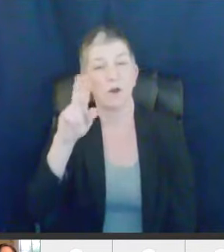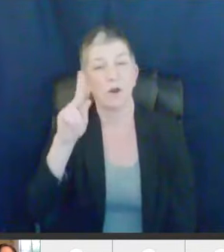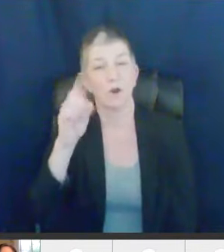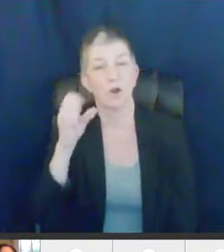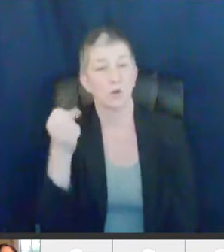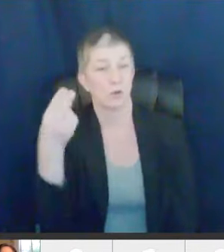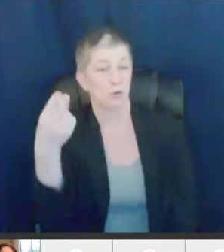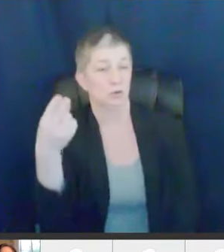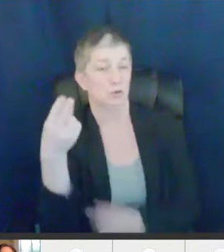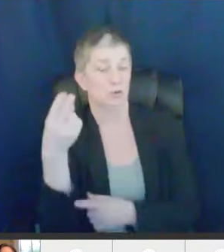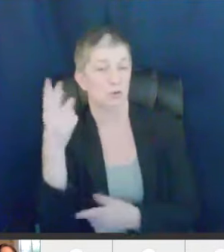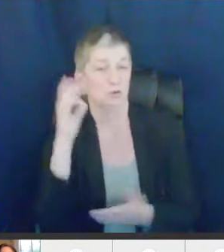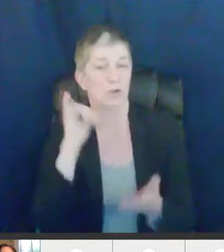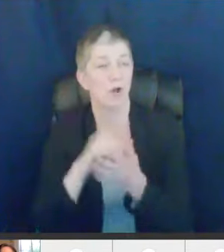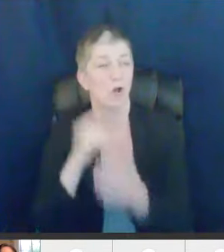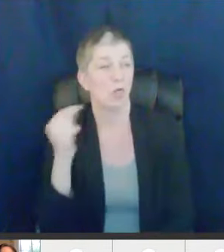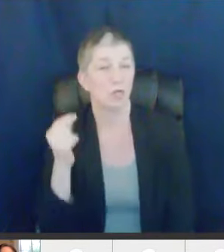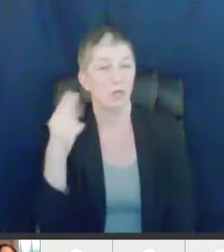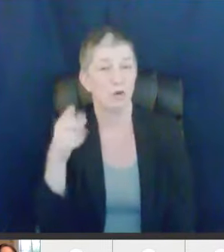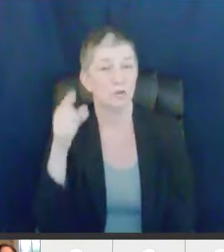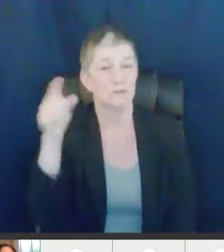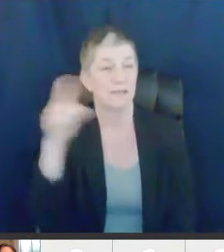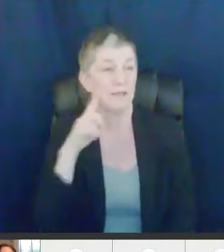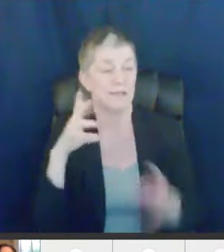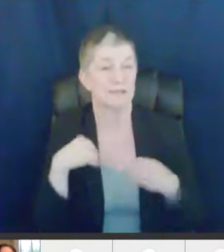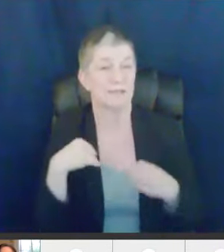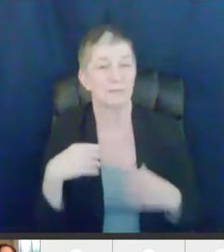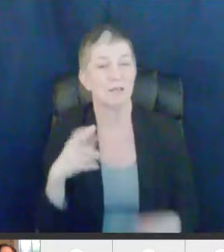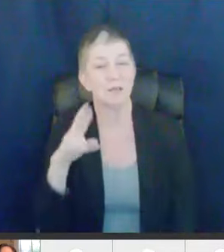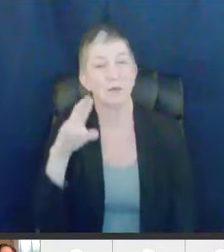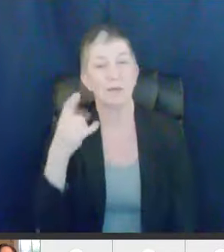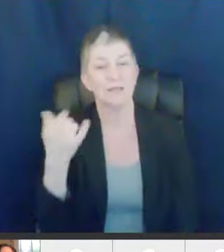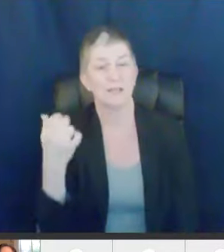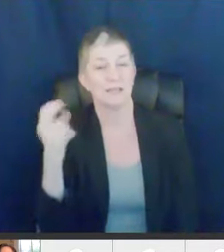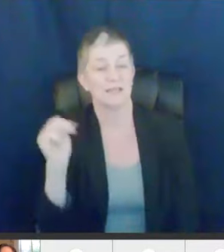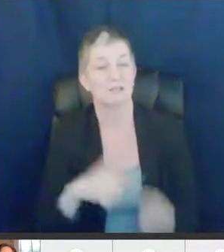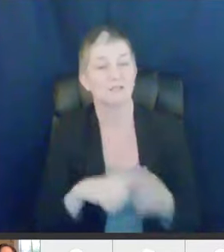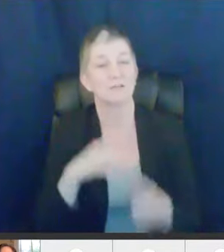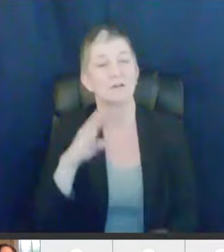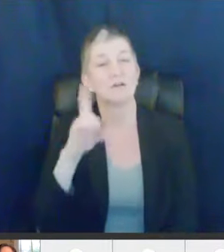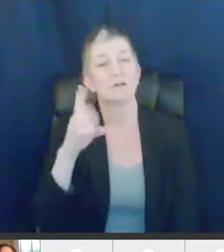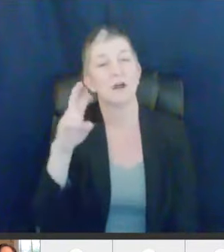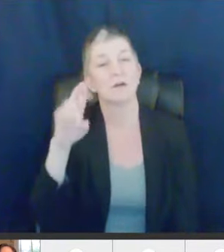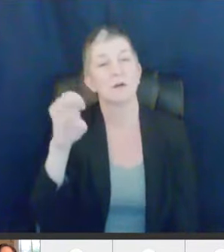thursday accepted the resignation of Dr. Brenda Weis the county administrator of